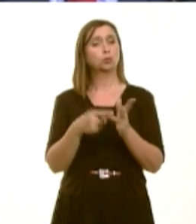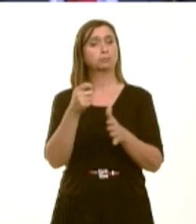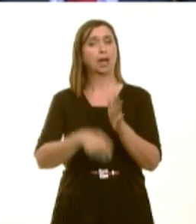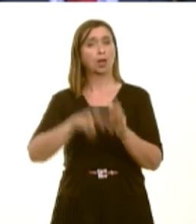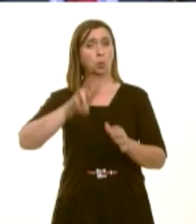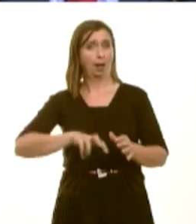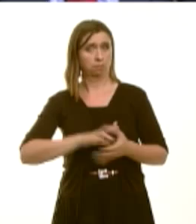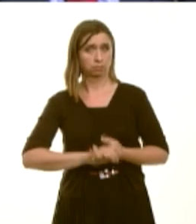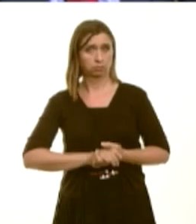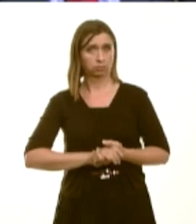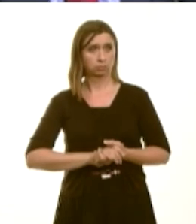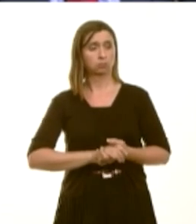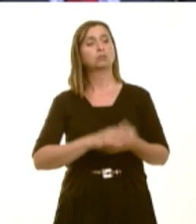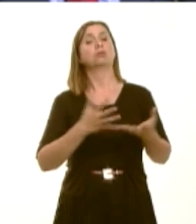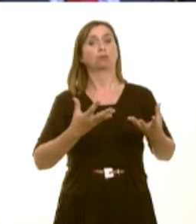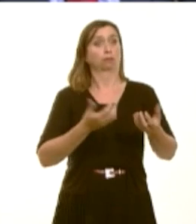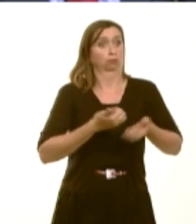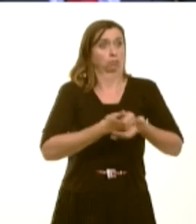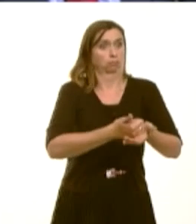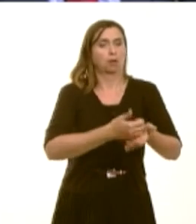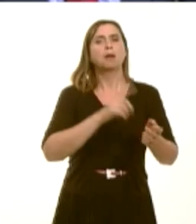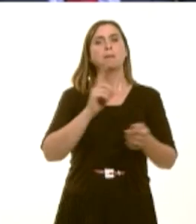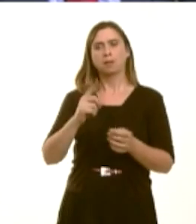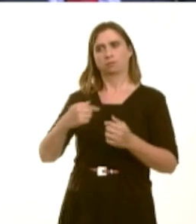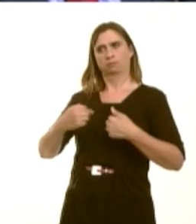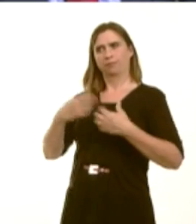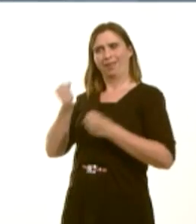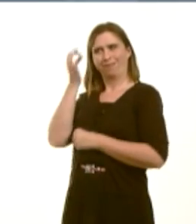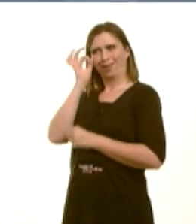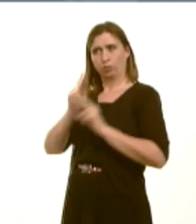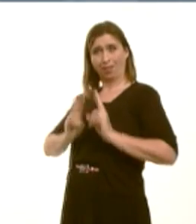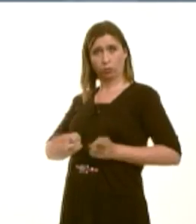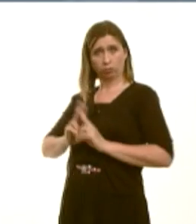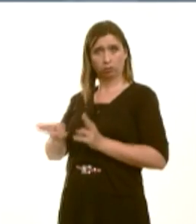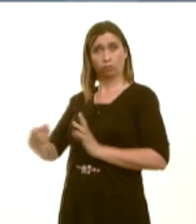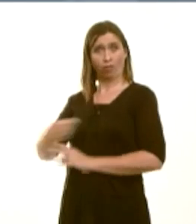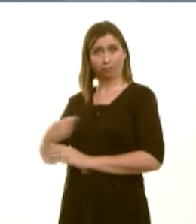do, of course, is to sell off our social housing stock, therefore creating more homelessness.